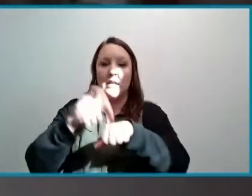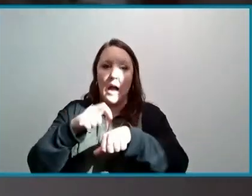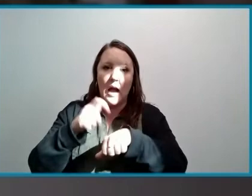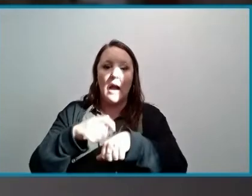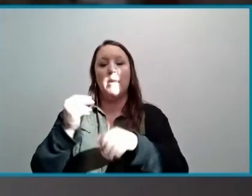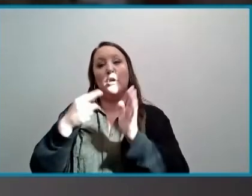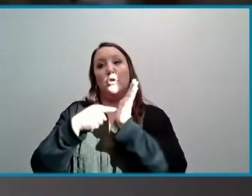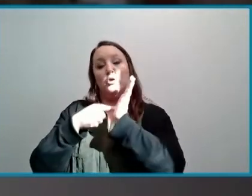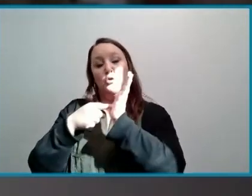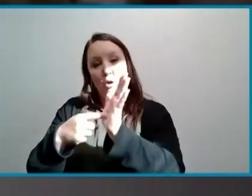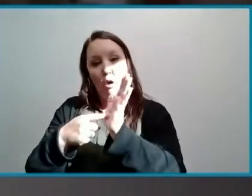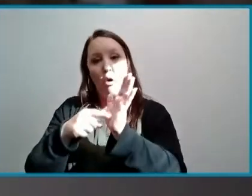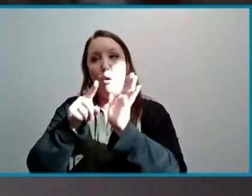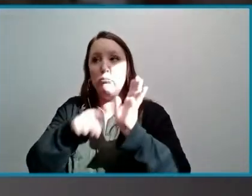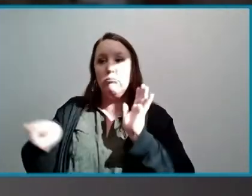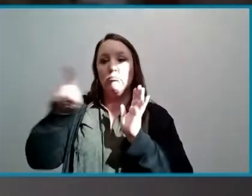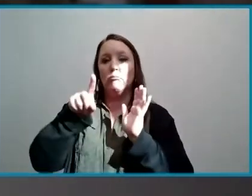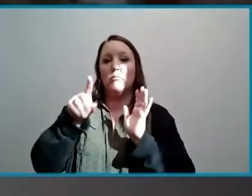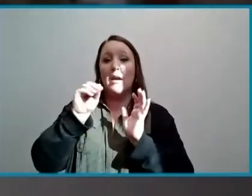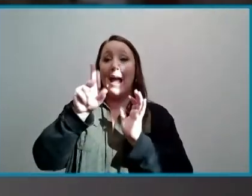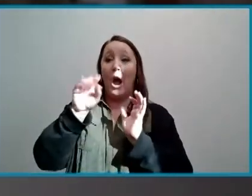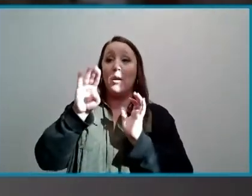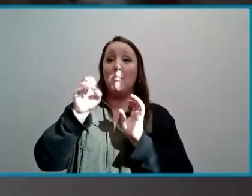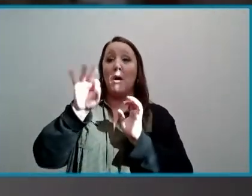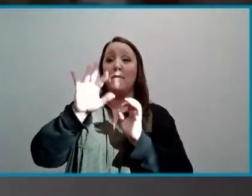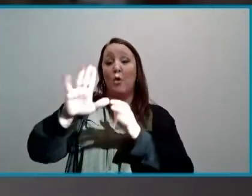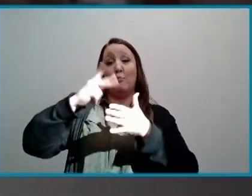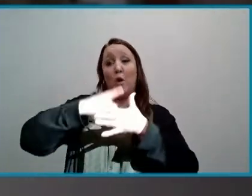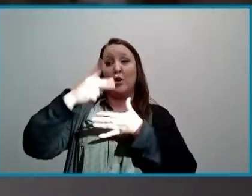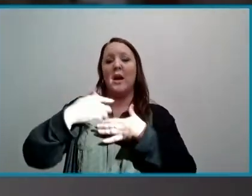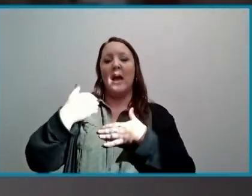that the outcome of your projects have a positive impact on this community.